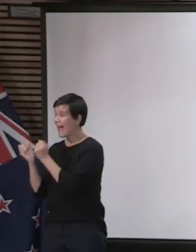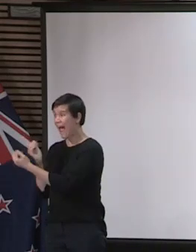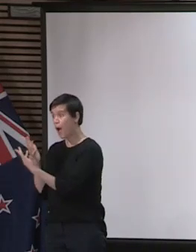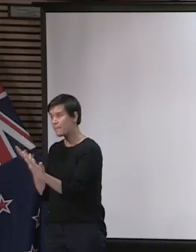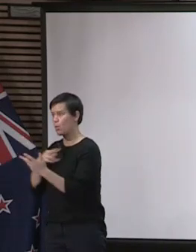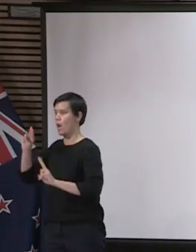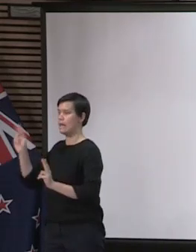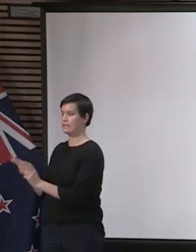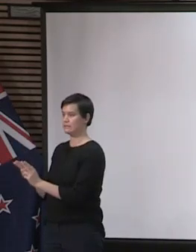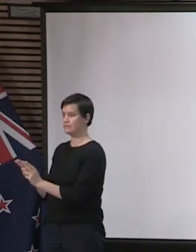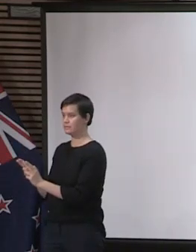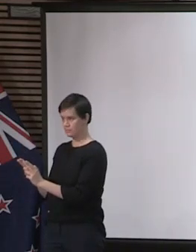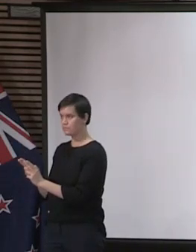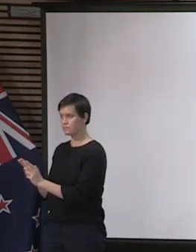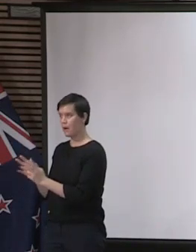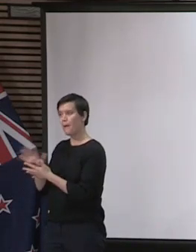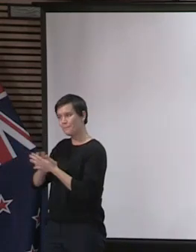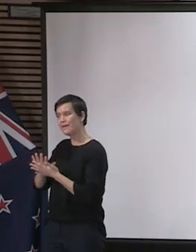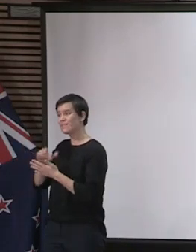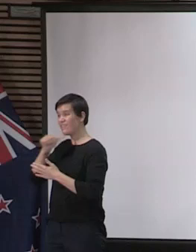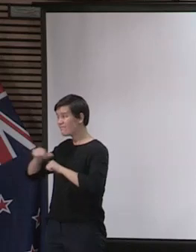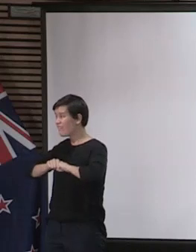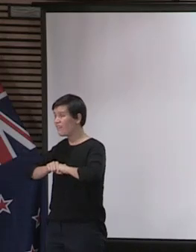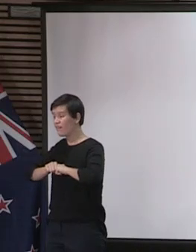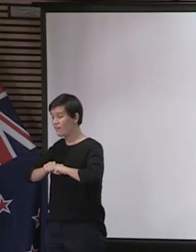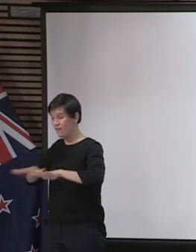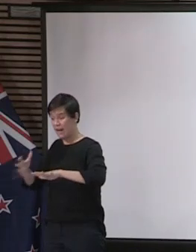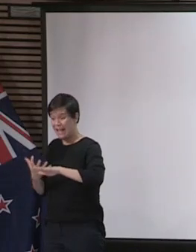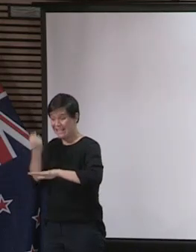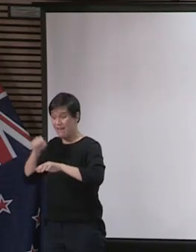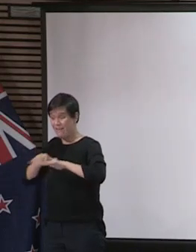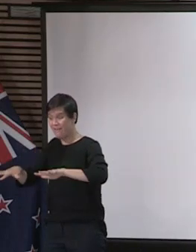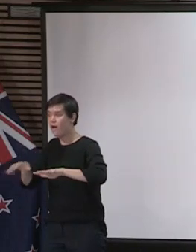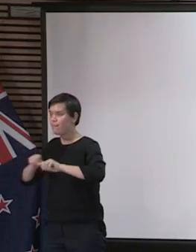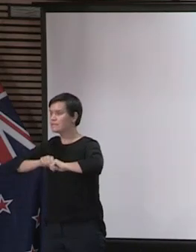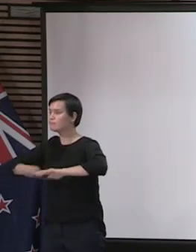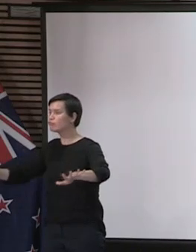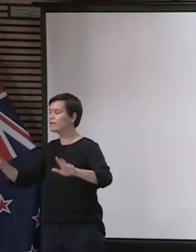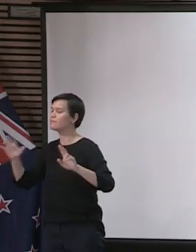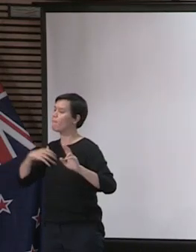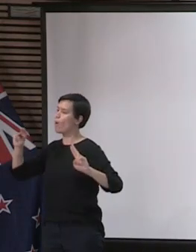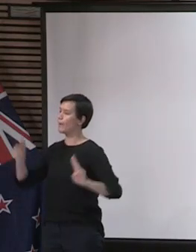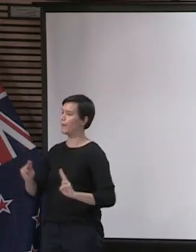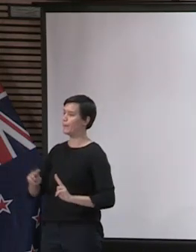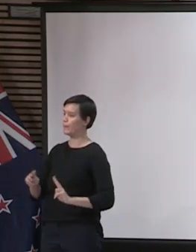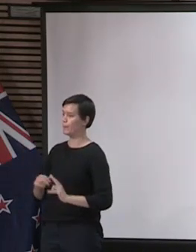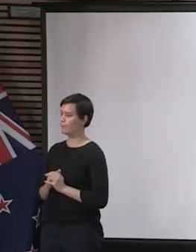or possible contacts that people have if they do get infected to make it easier to